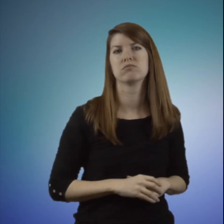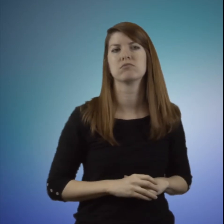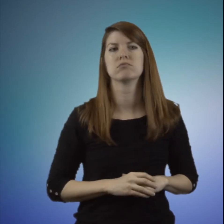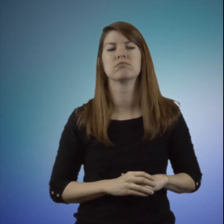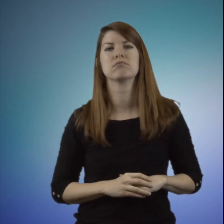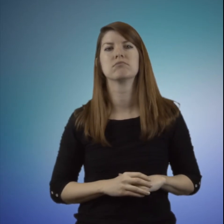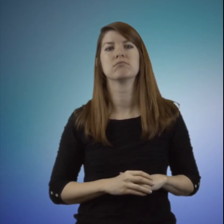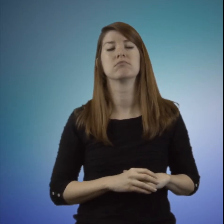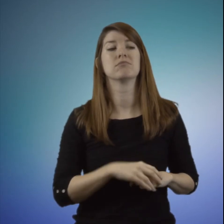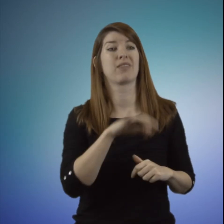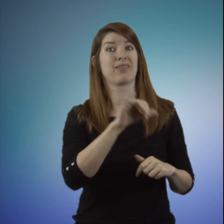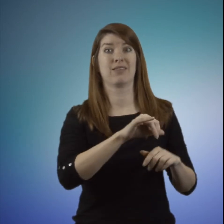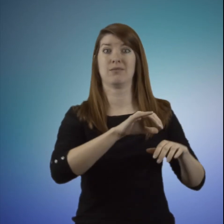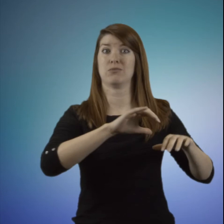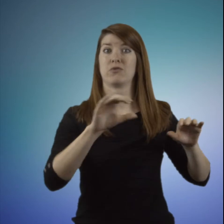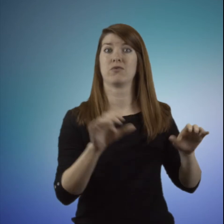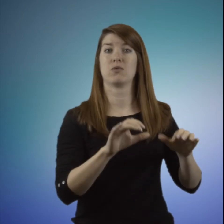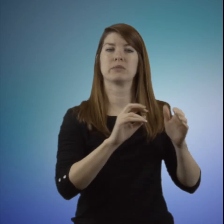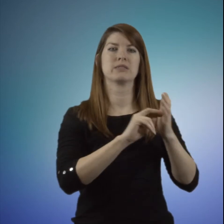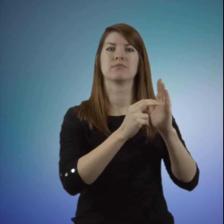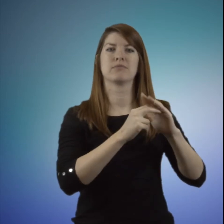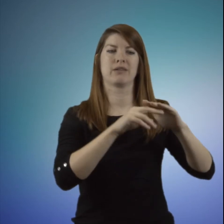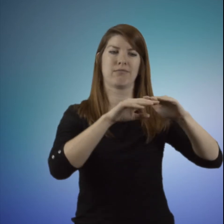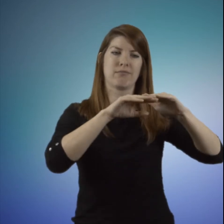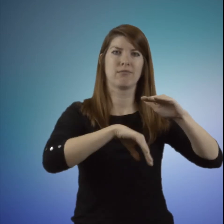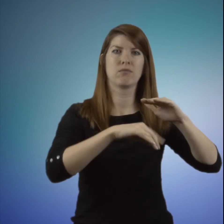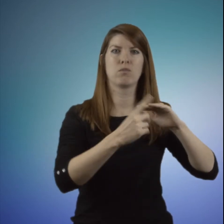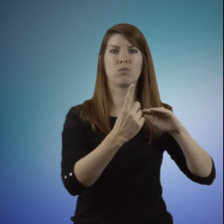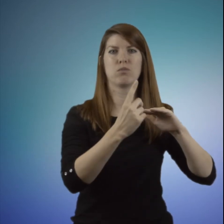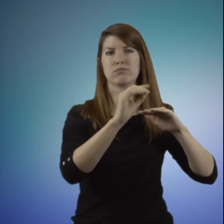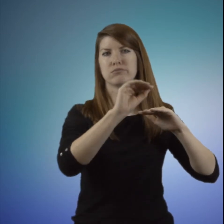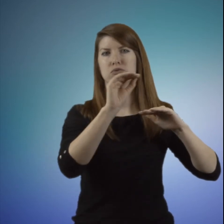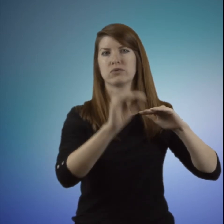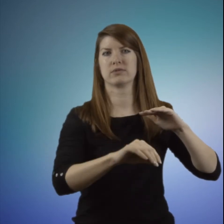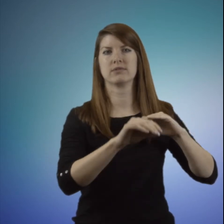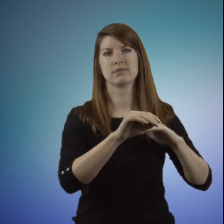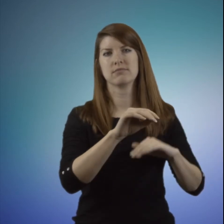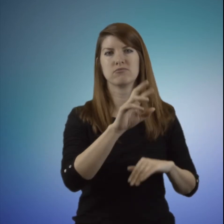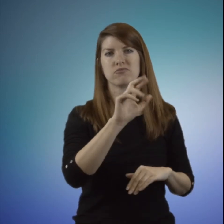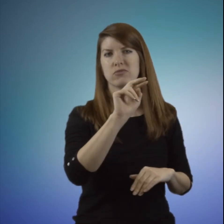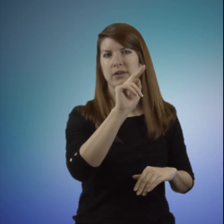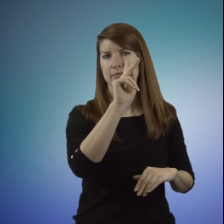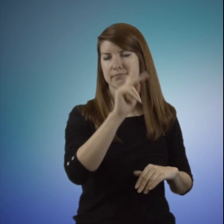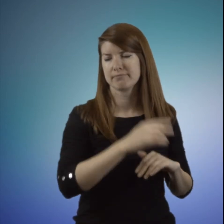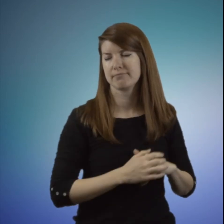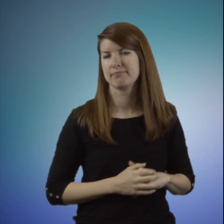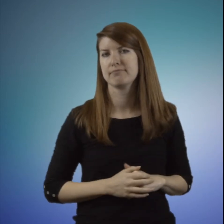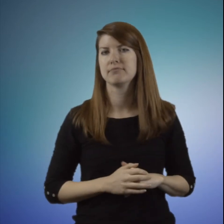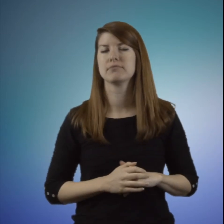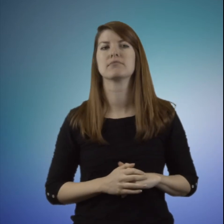And that performance put them under the first percentile.